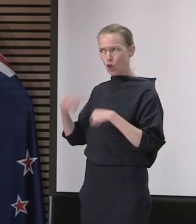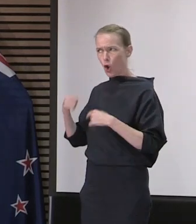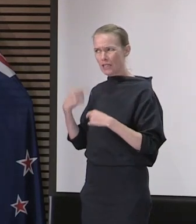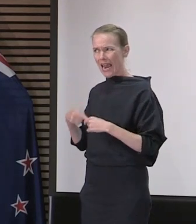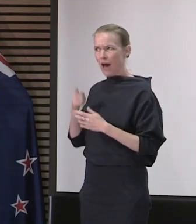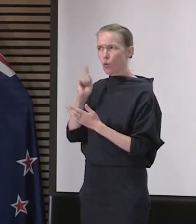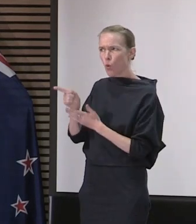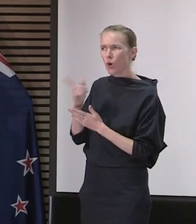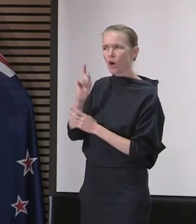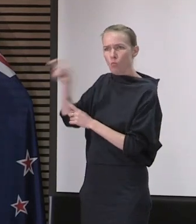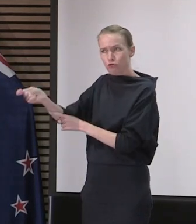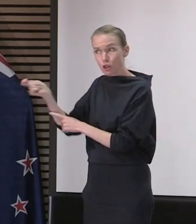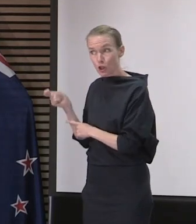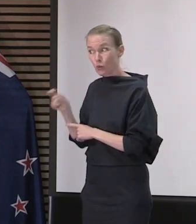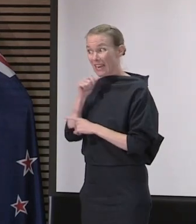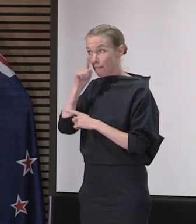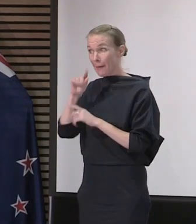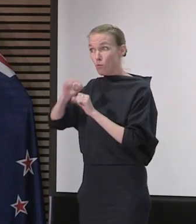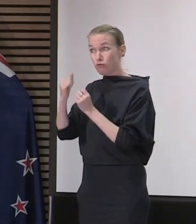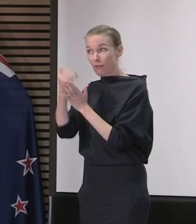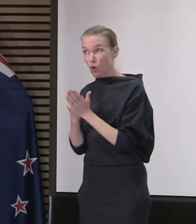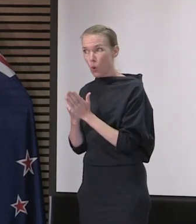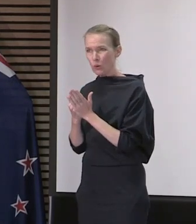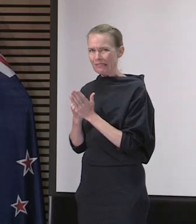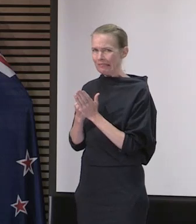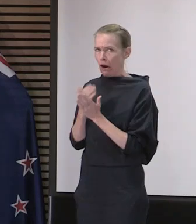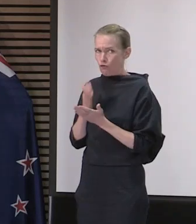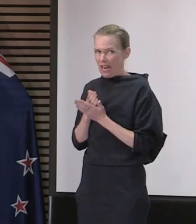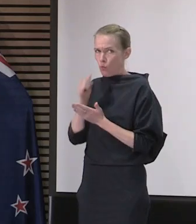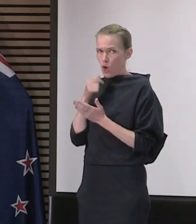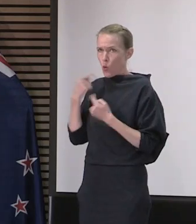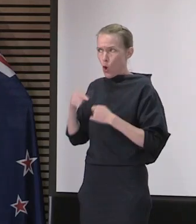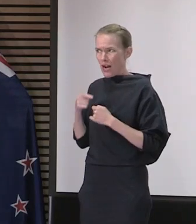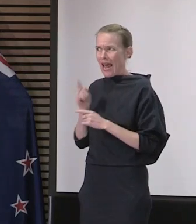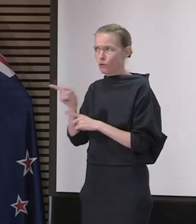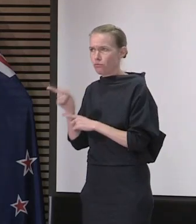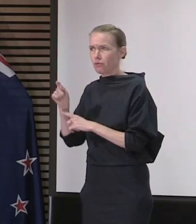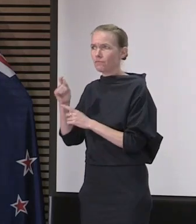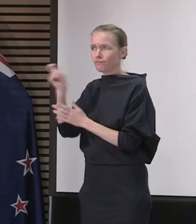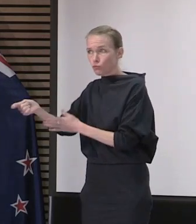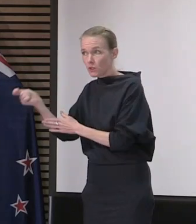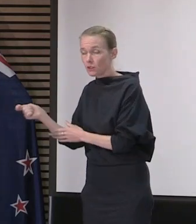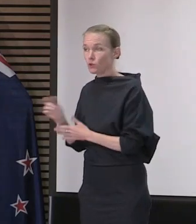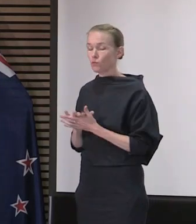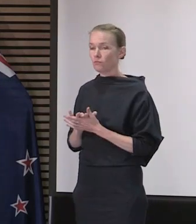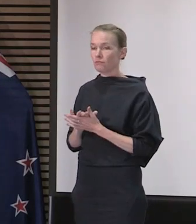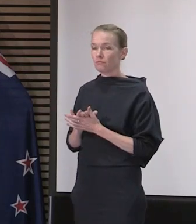did not have the legal powers to enforce lockdown? Both ourselves and the